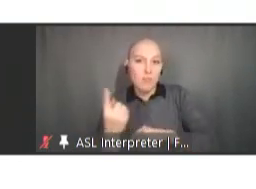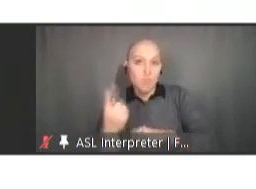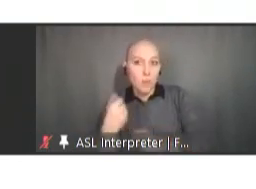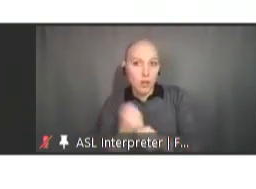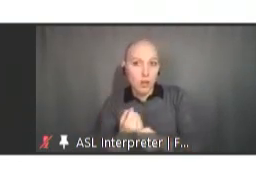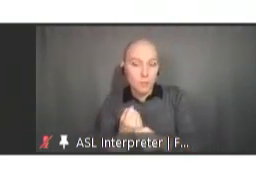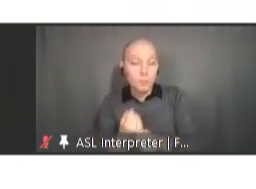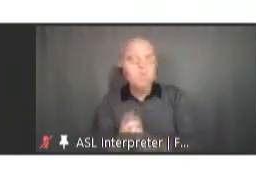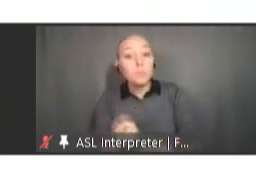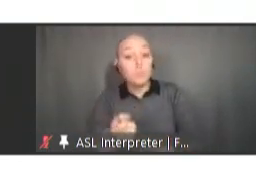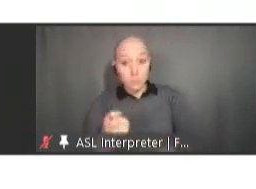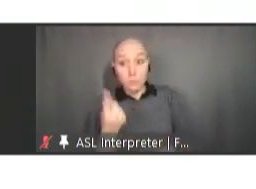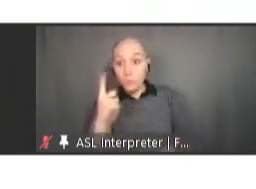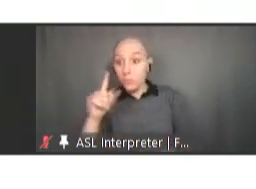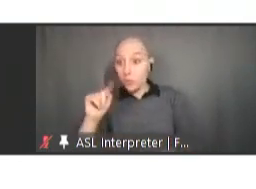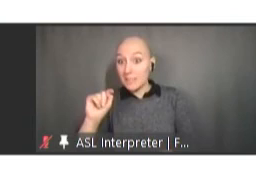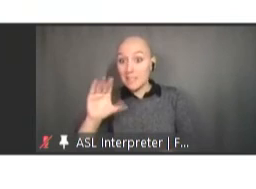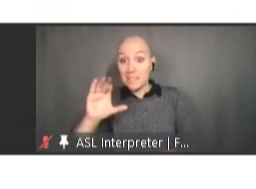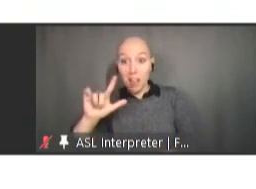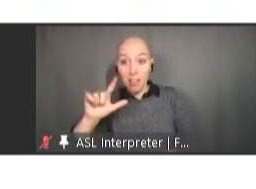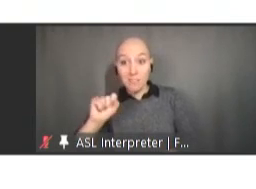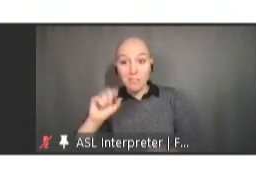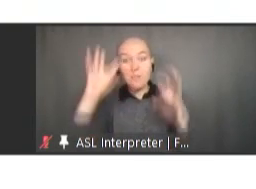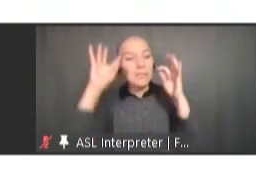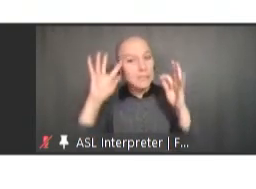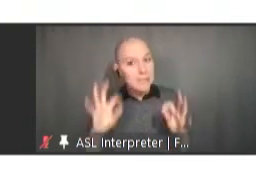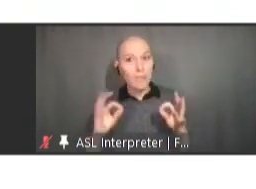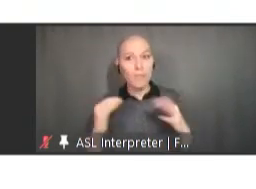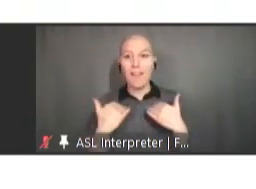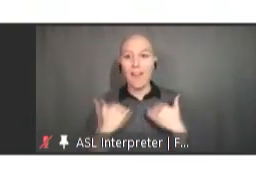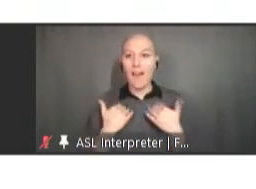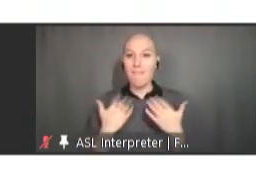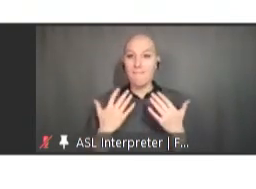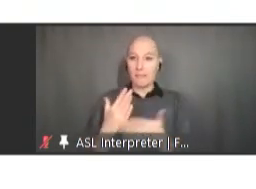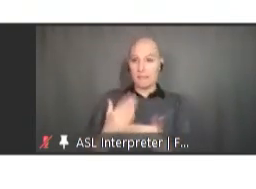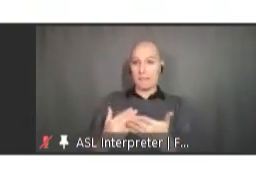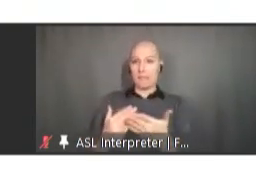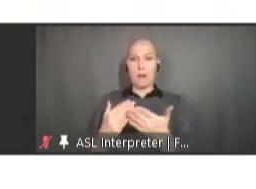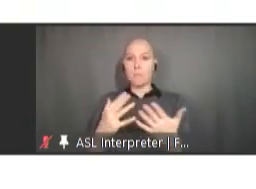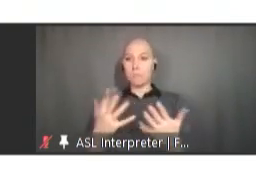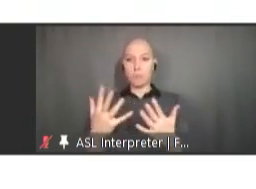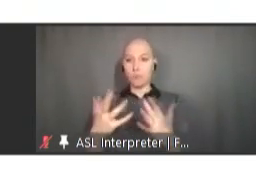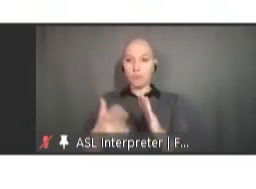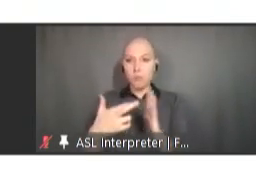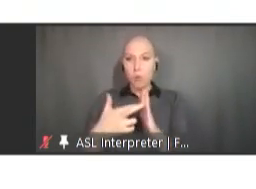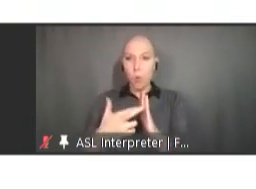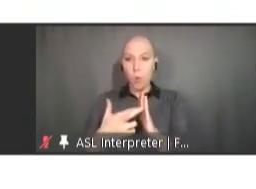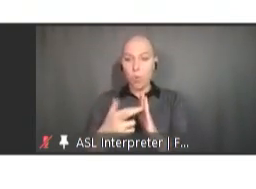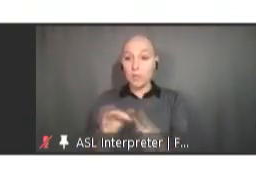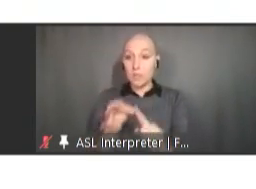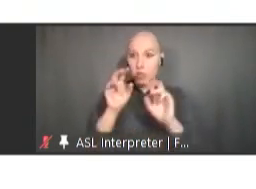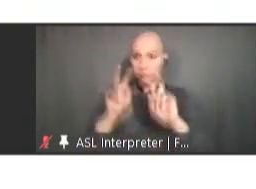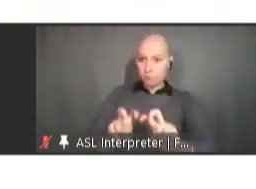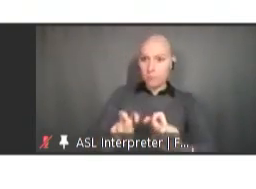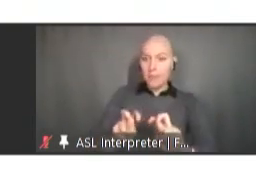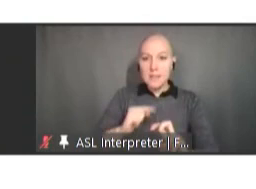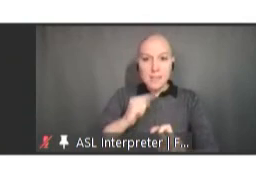definitely have some role, especially as we think about severe disease and lower airway protection.